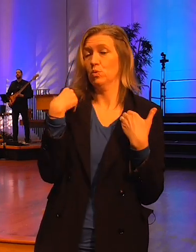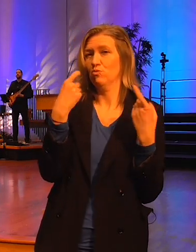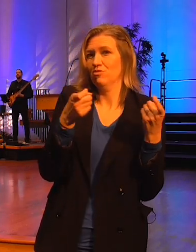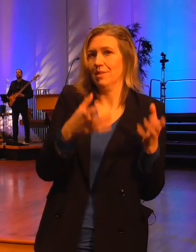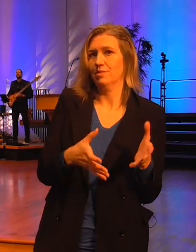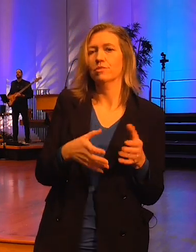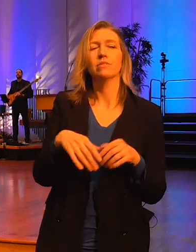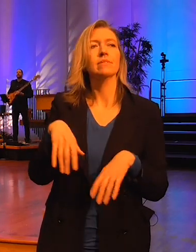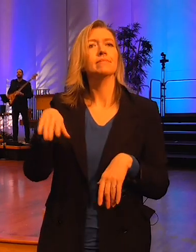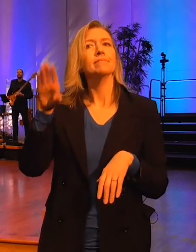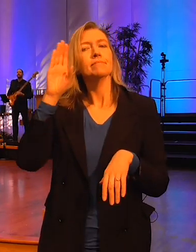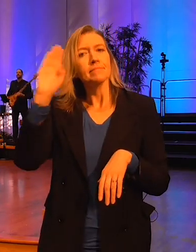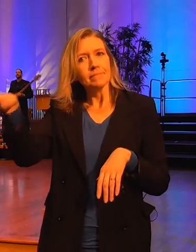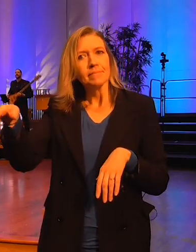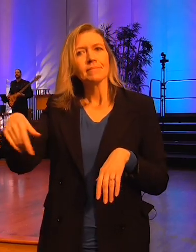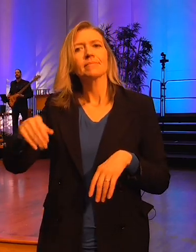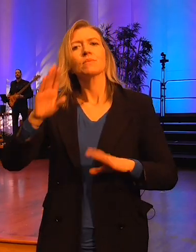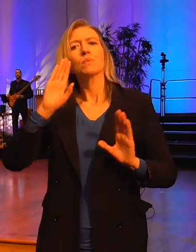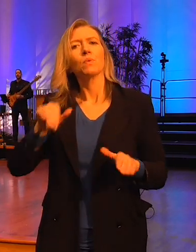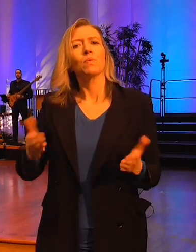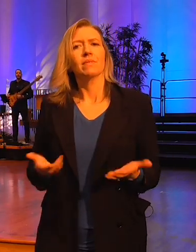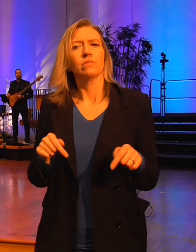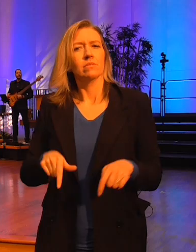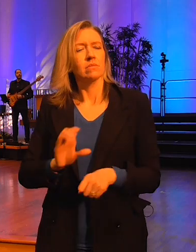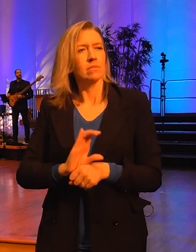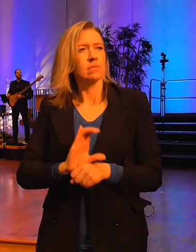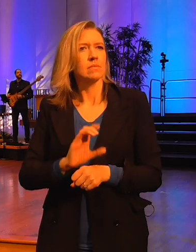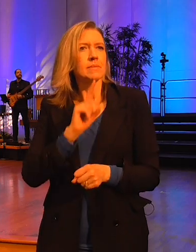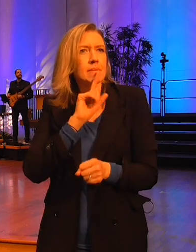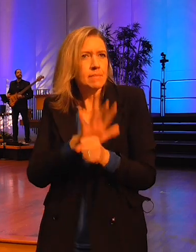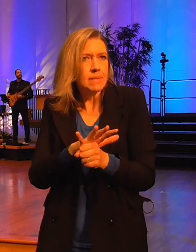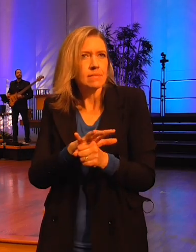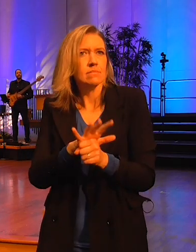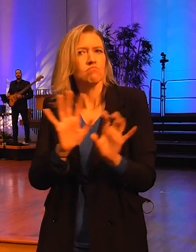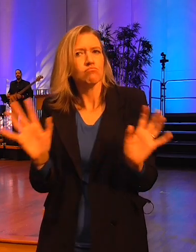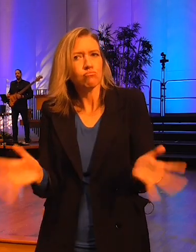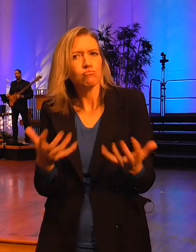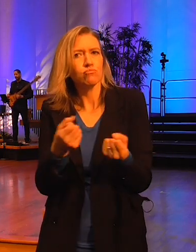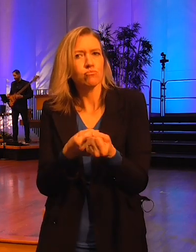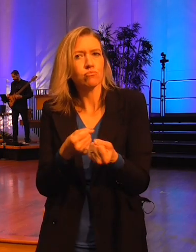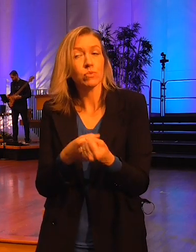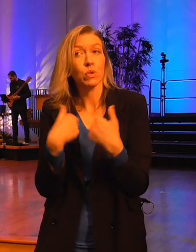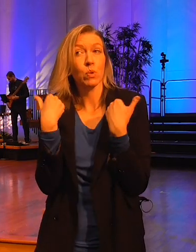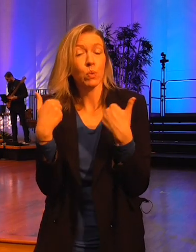know that here at Mile High we are very committed to lifting up our youth and that sometimes means